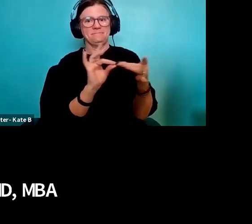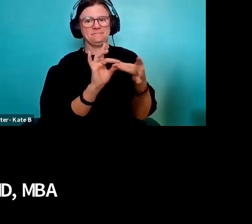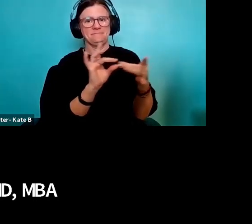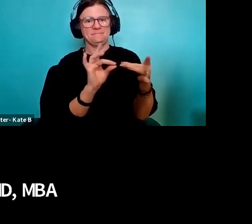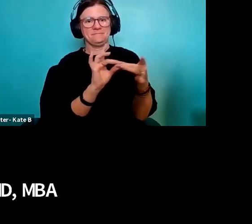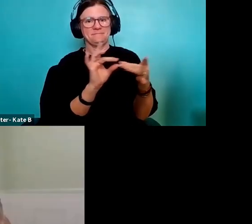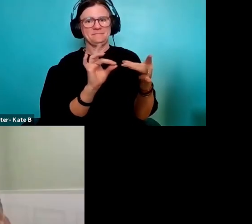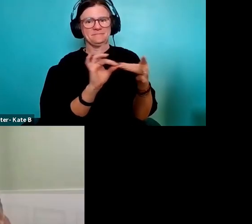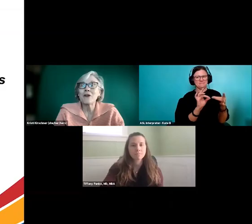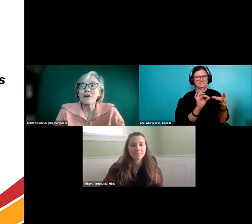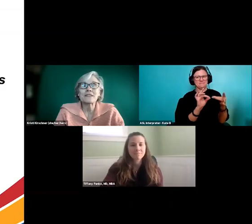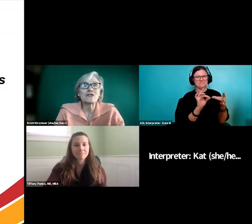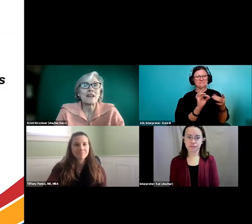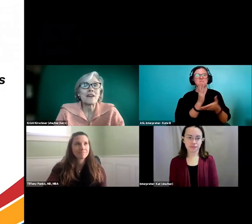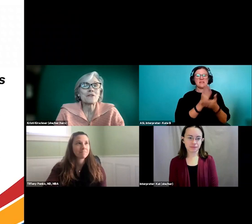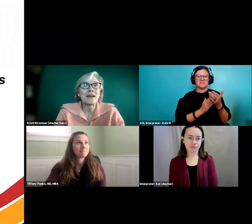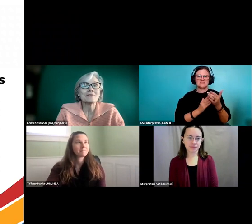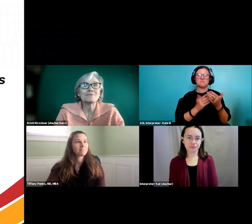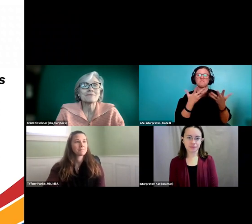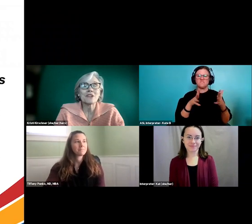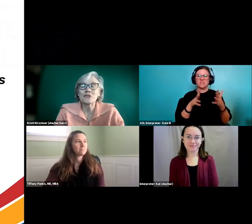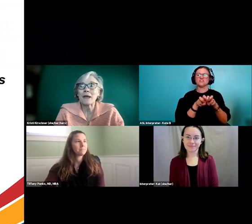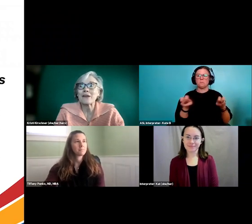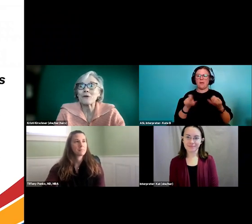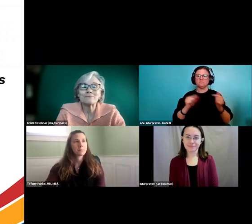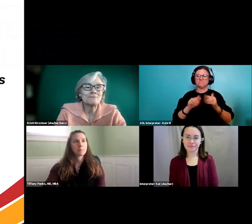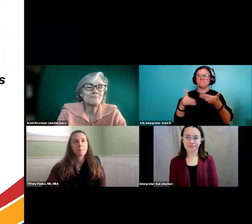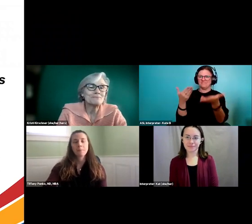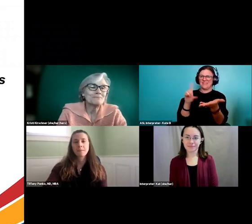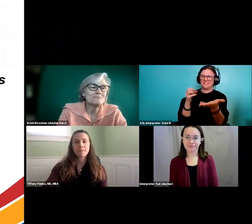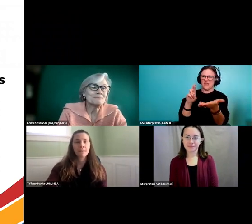we will have some conversation after that. Dr. Panko.